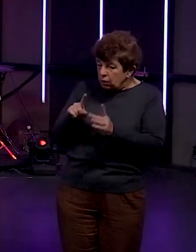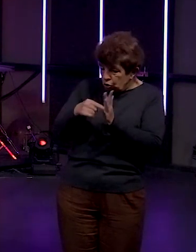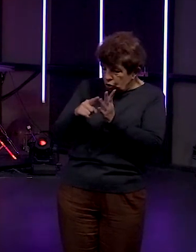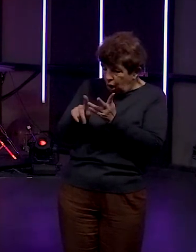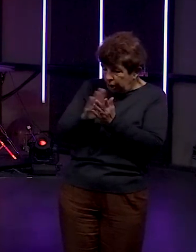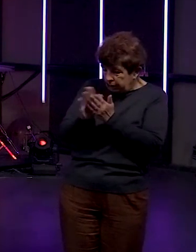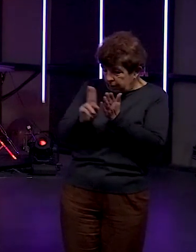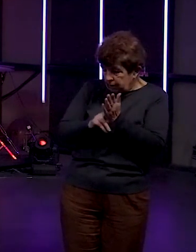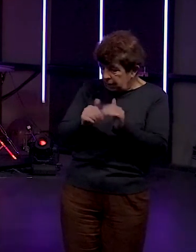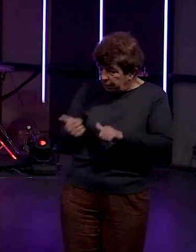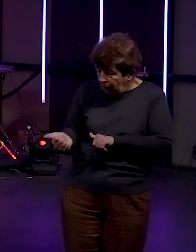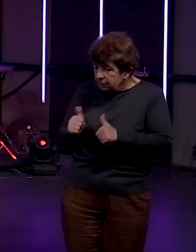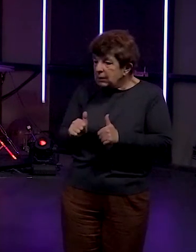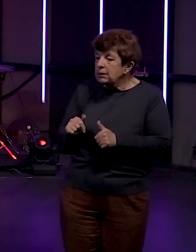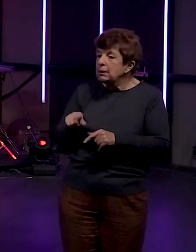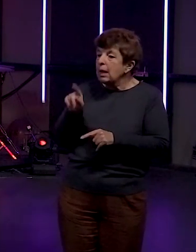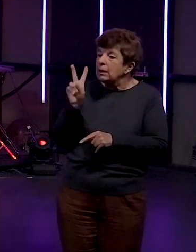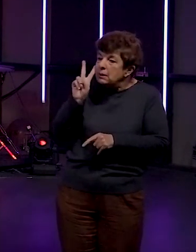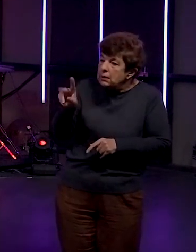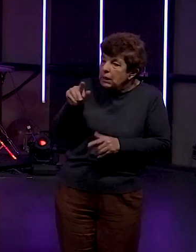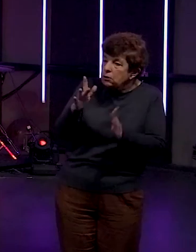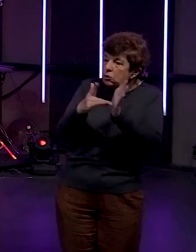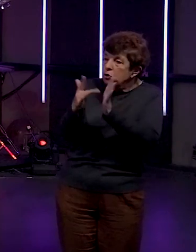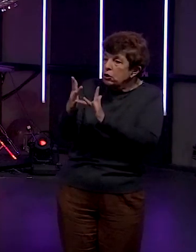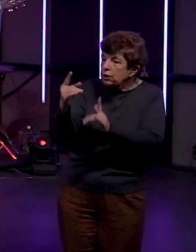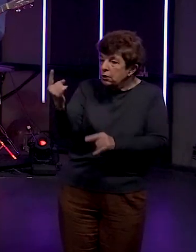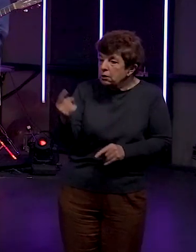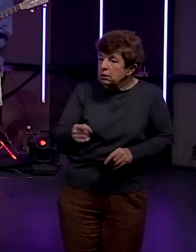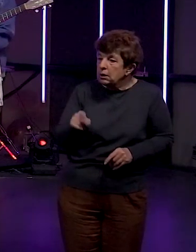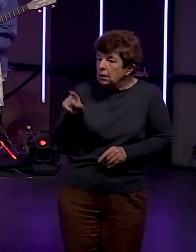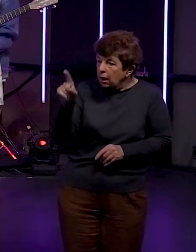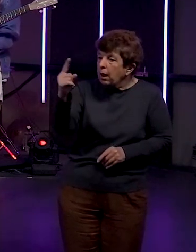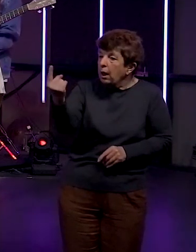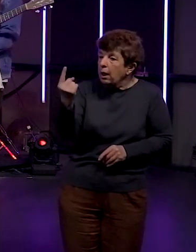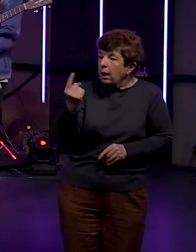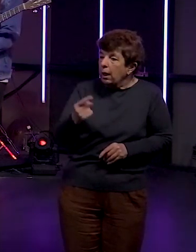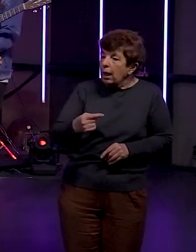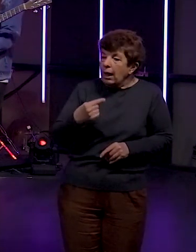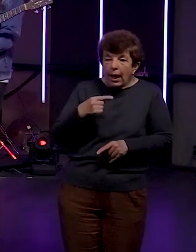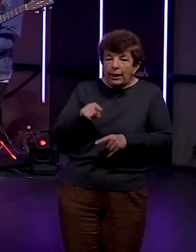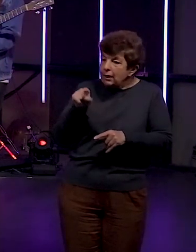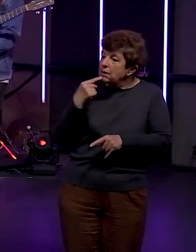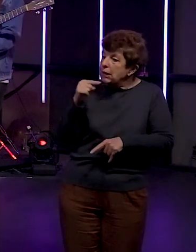this ordinary man on the banks of the Jordan River and he proclaims of him